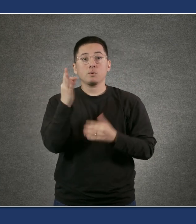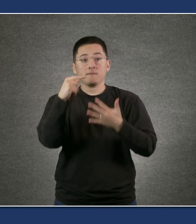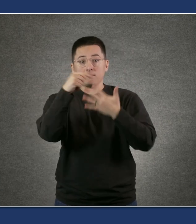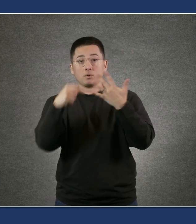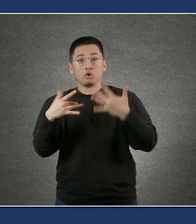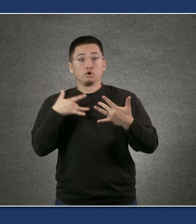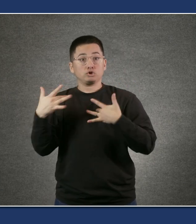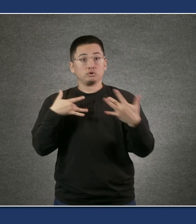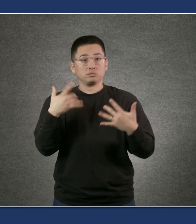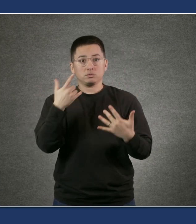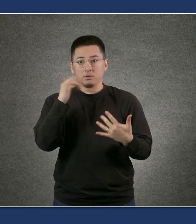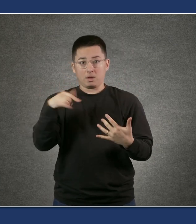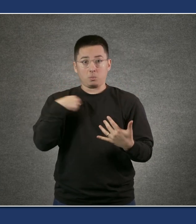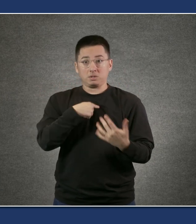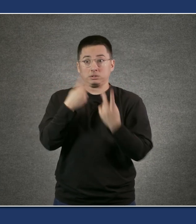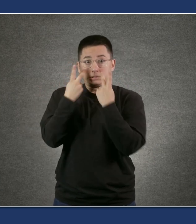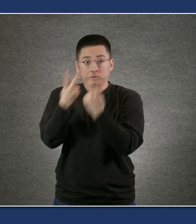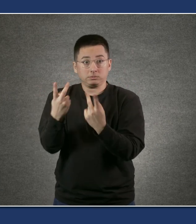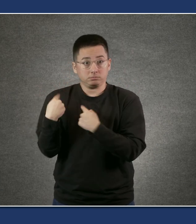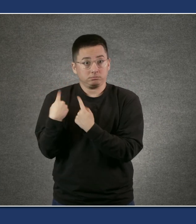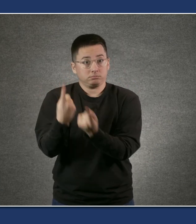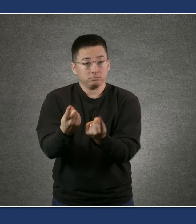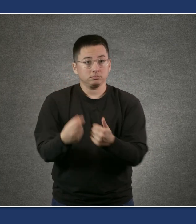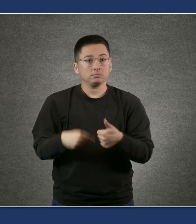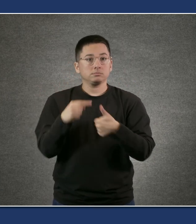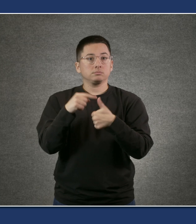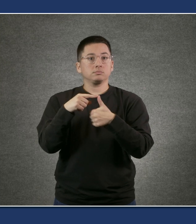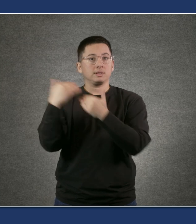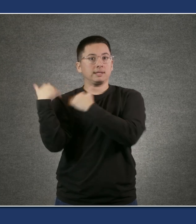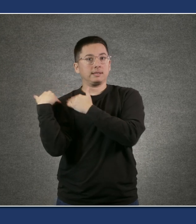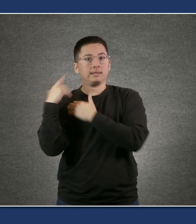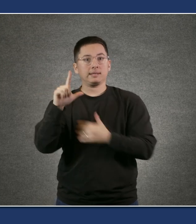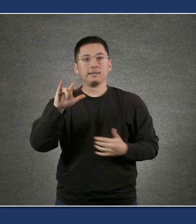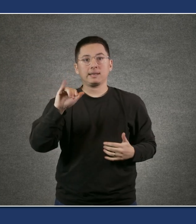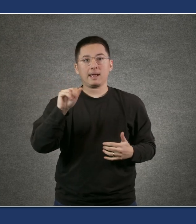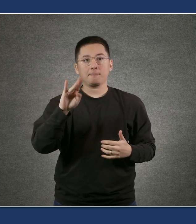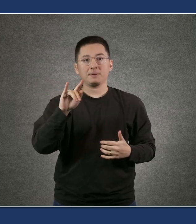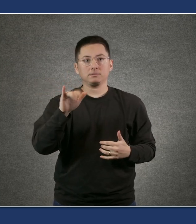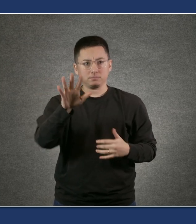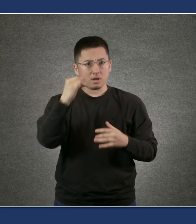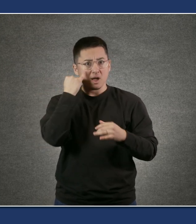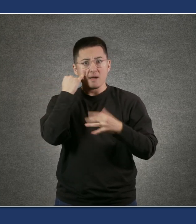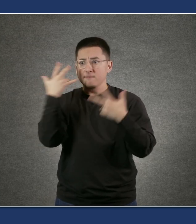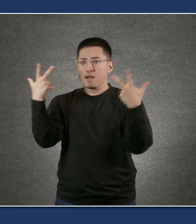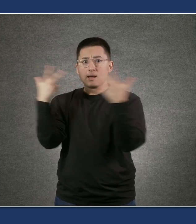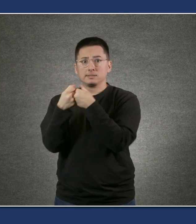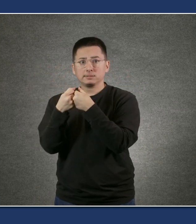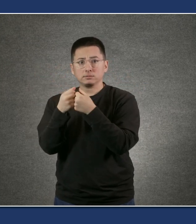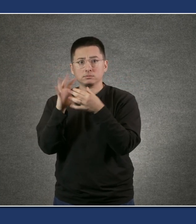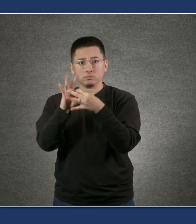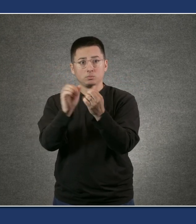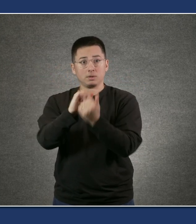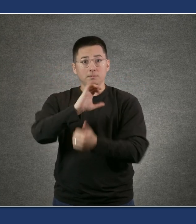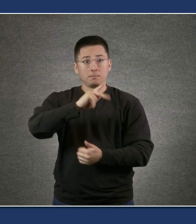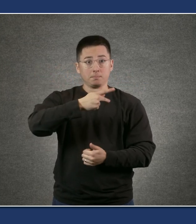Namely, how an accident involving PCAs driving clients on duty could affect, not just the individuals